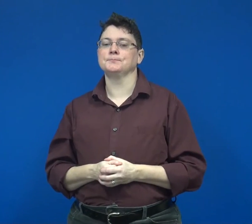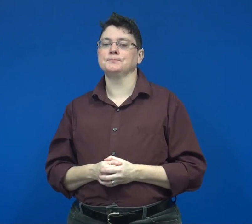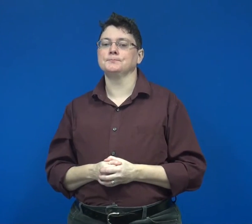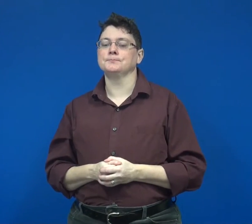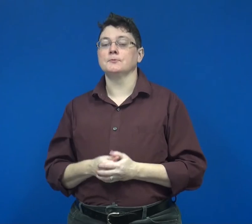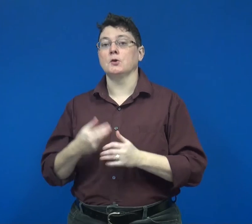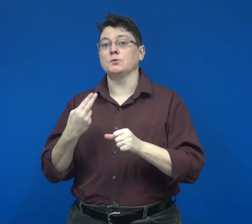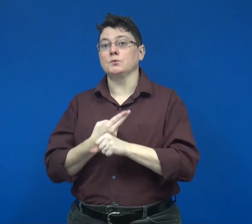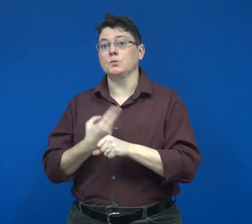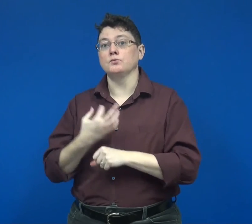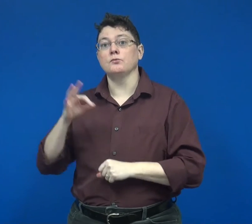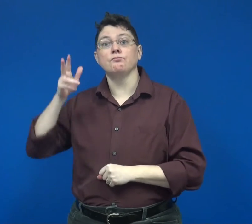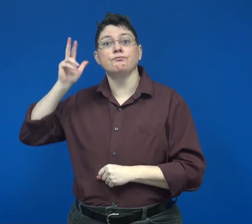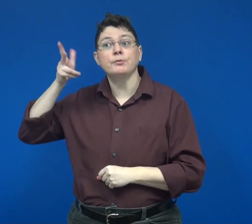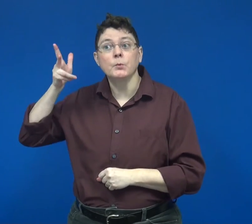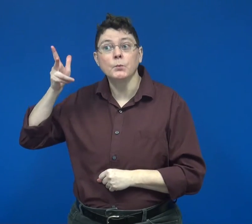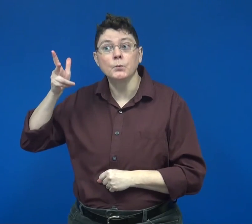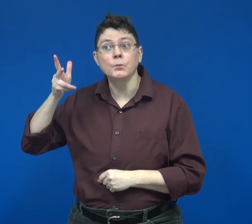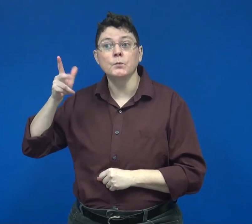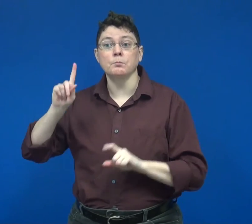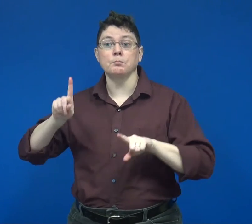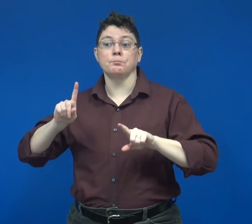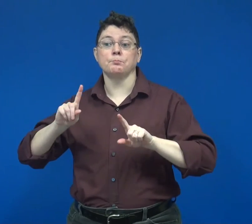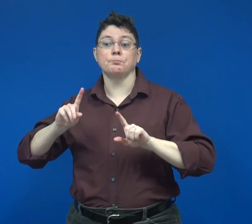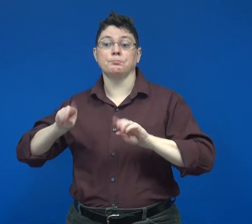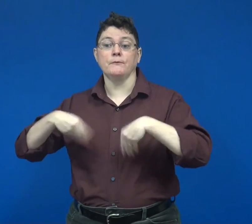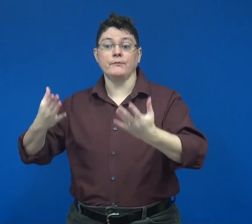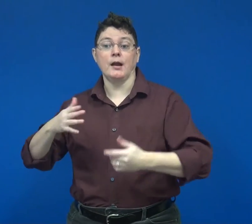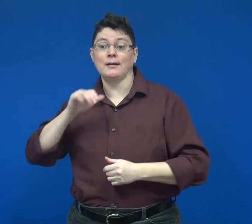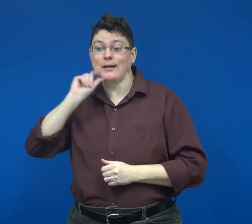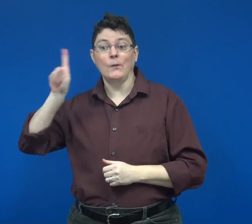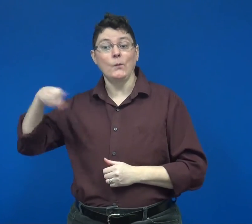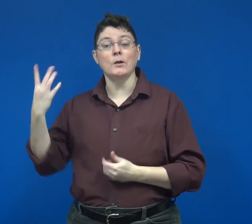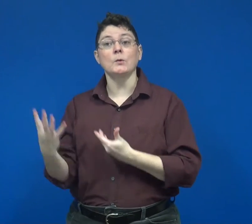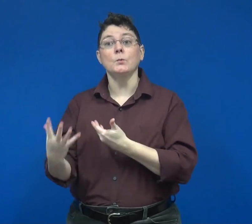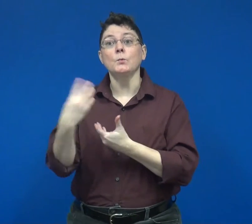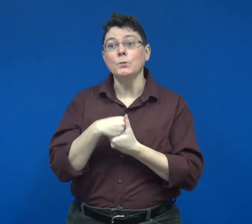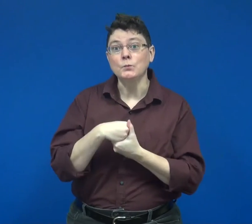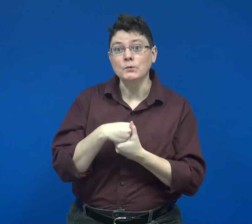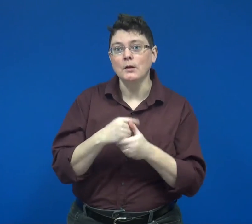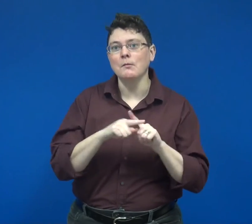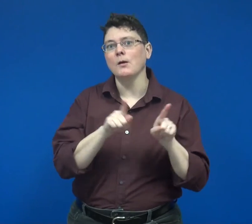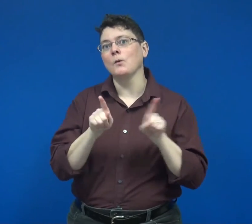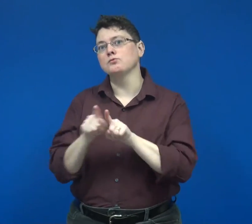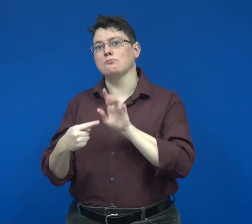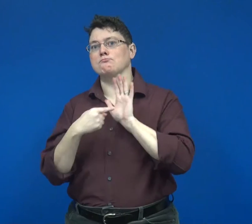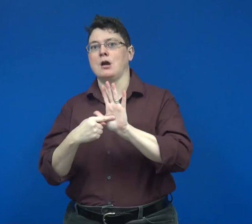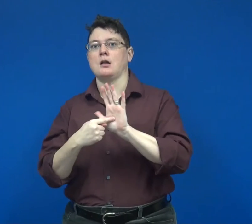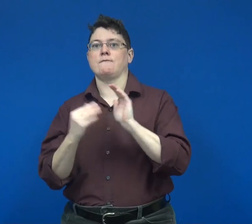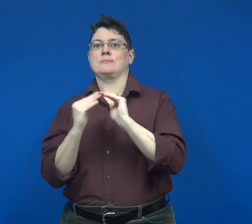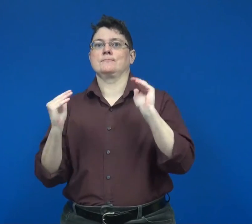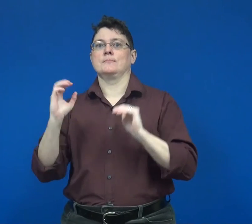The use of video provided not only inclusion but also a model of equity in that